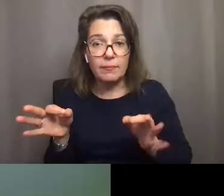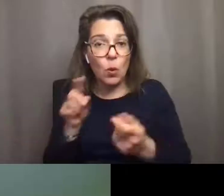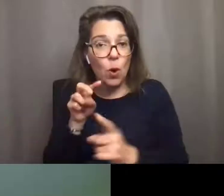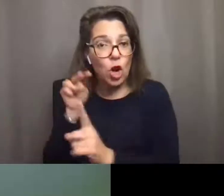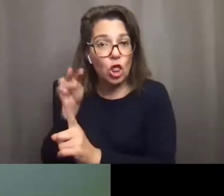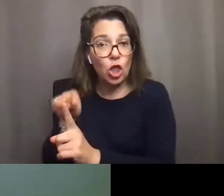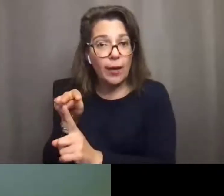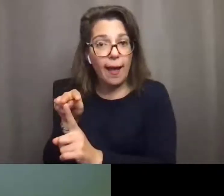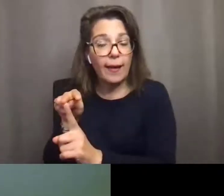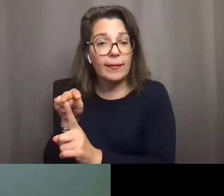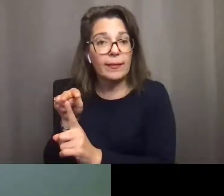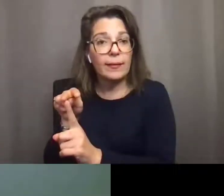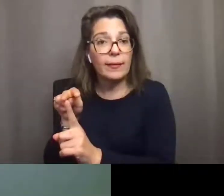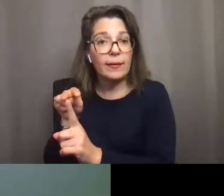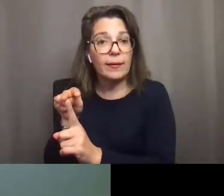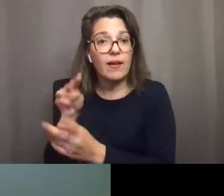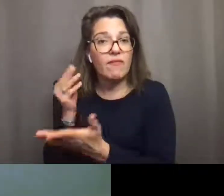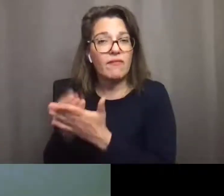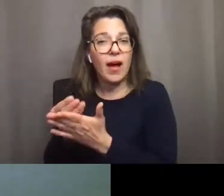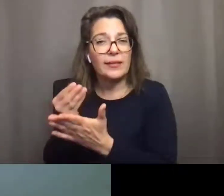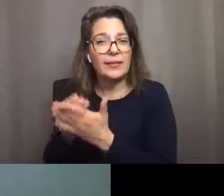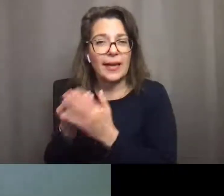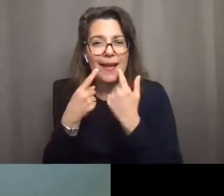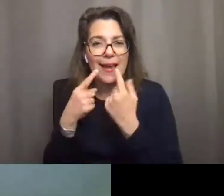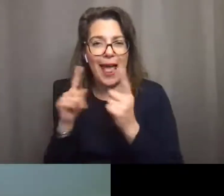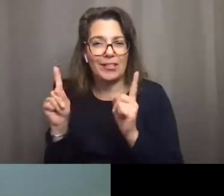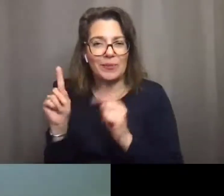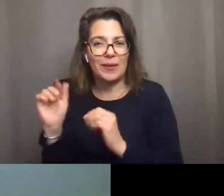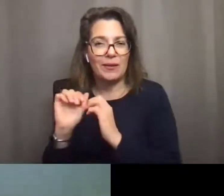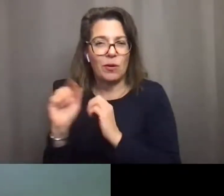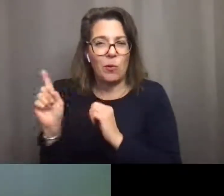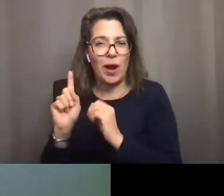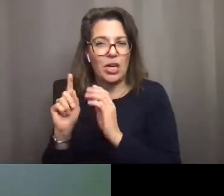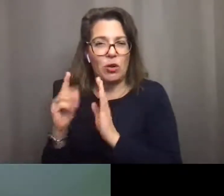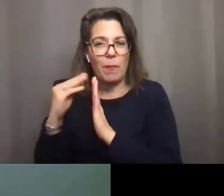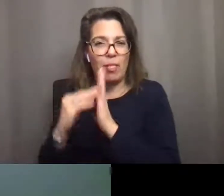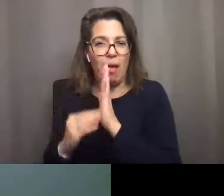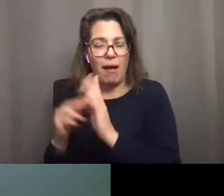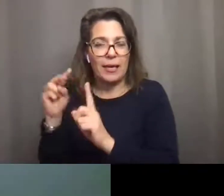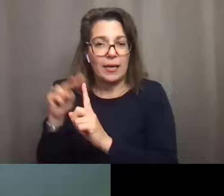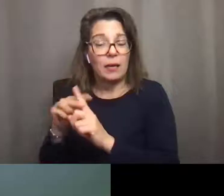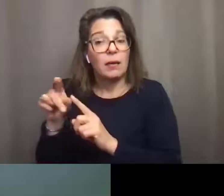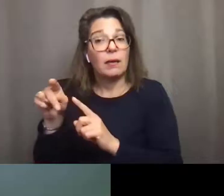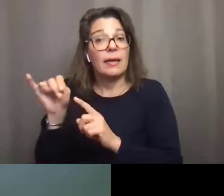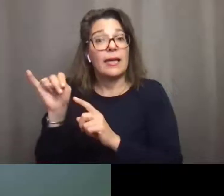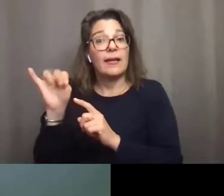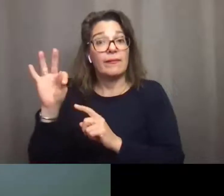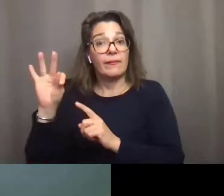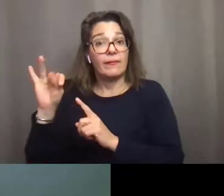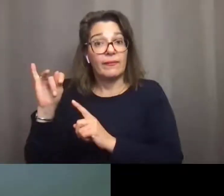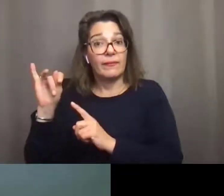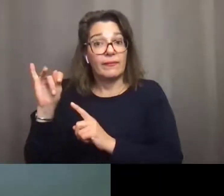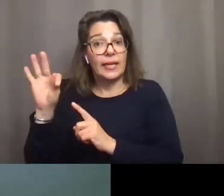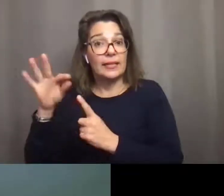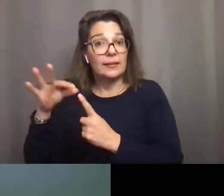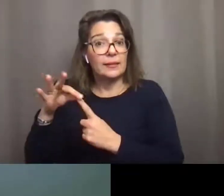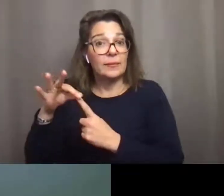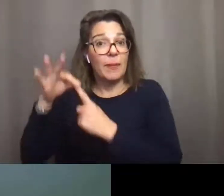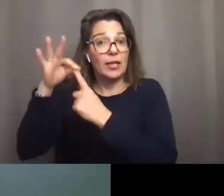the funding announcement that you're applying to because if it's a special funding announcement